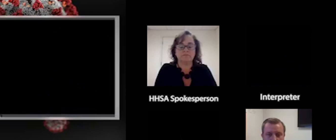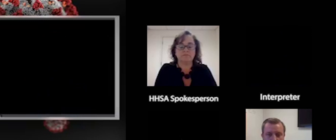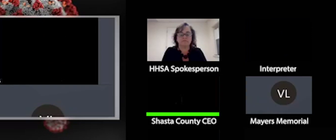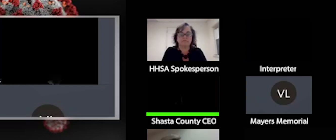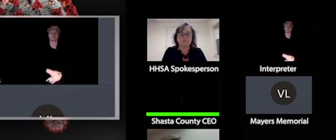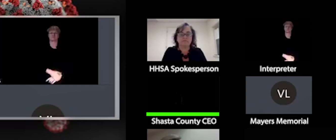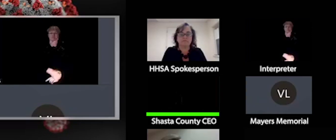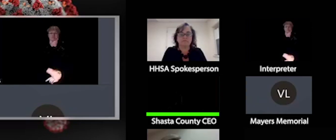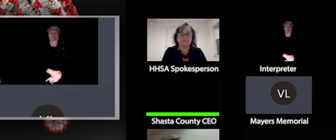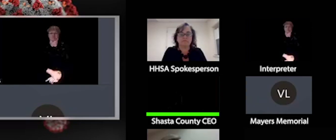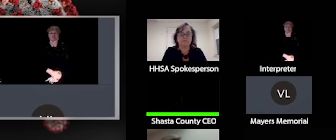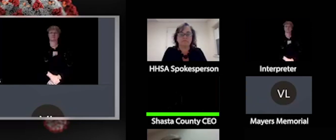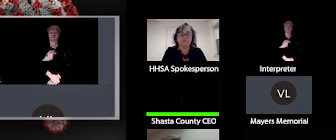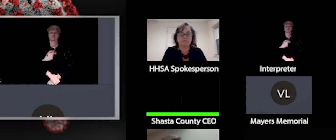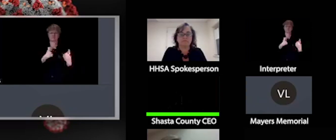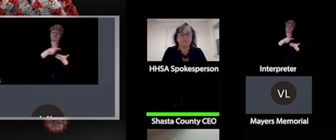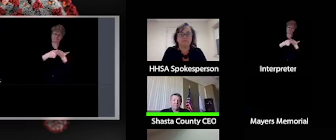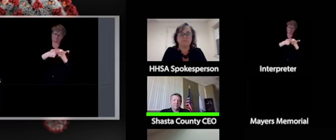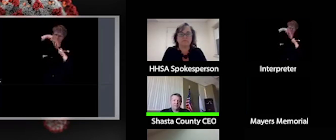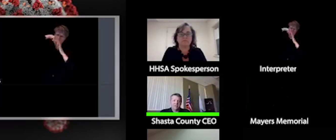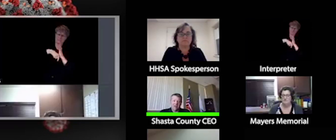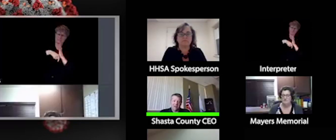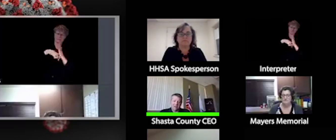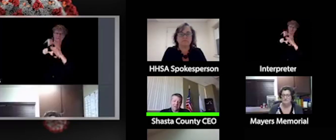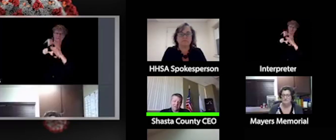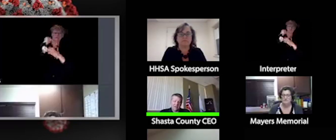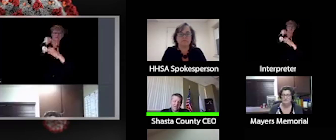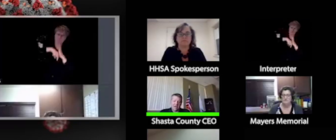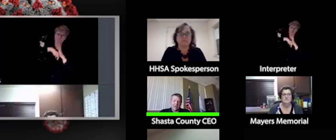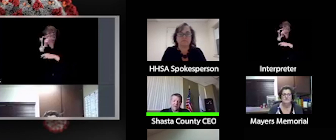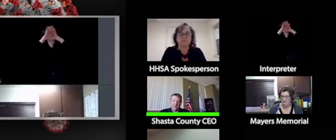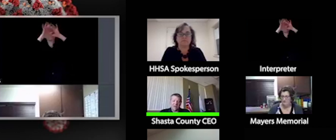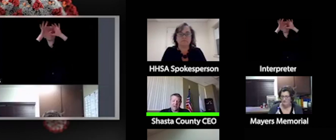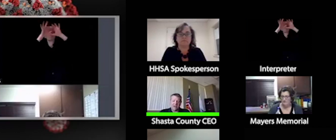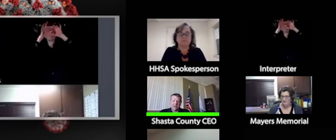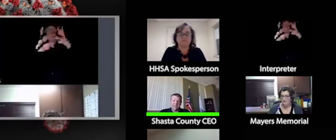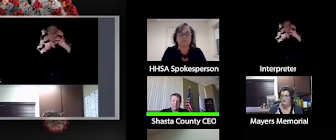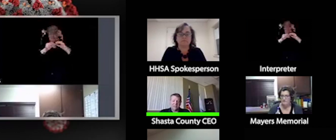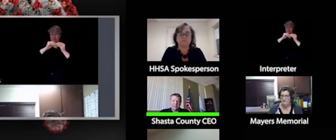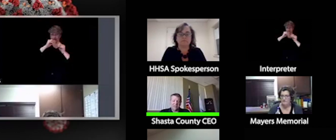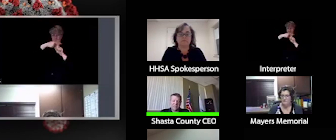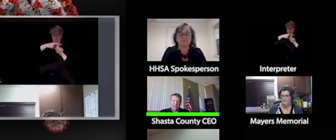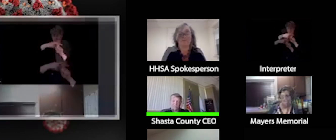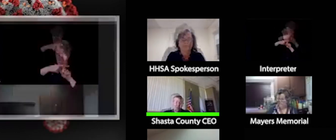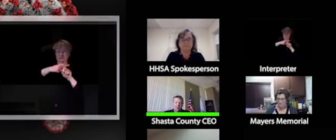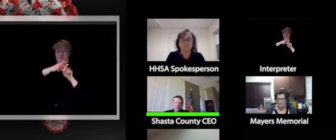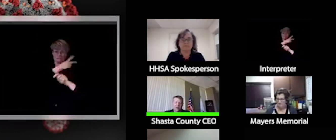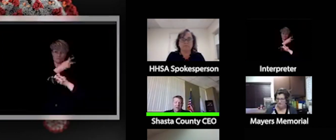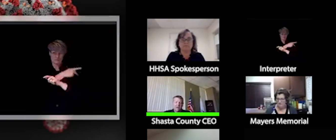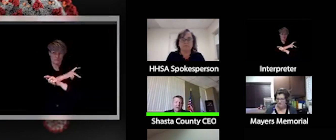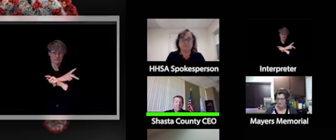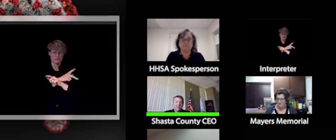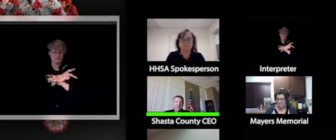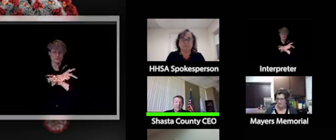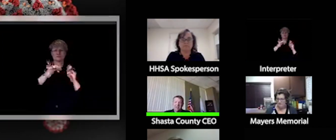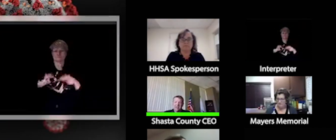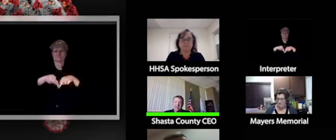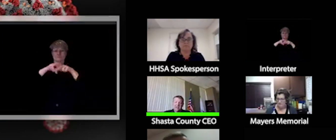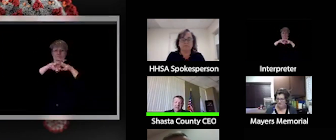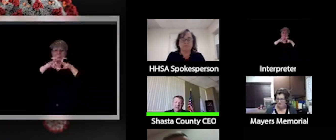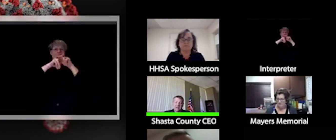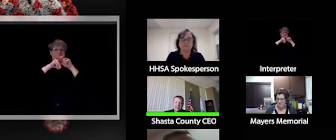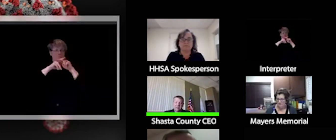go up. As Donnell said, we’ve had a rise in cases and we’re kind of on an uptick.